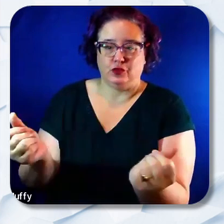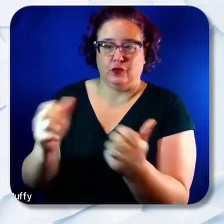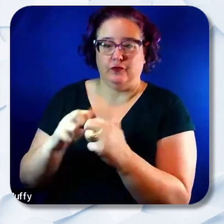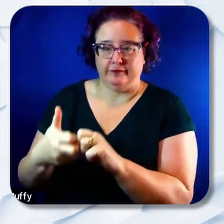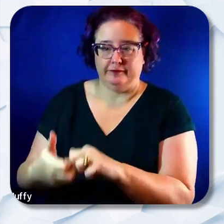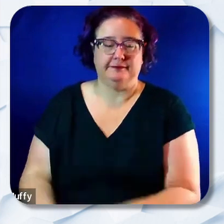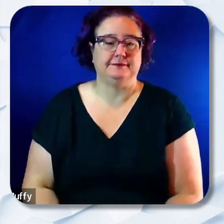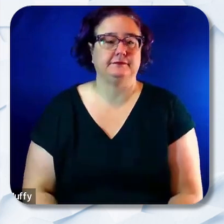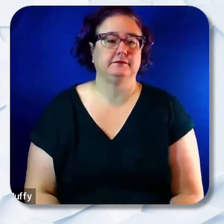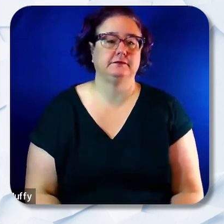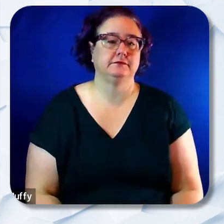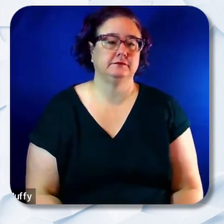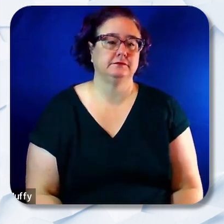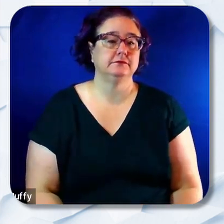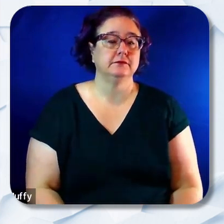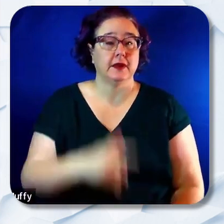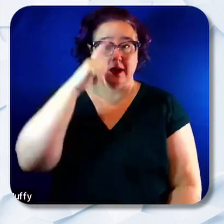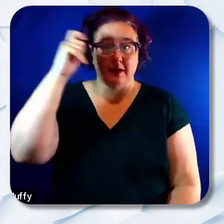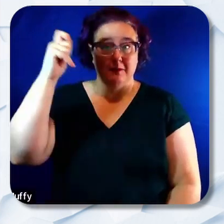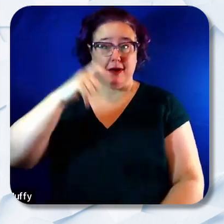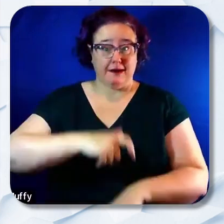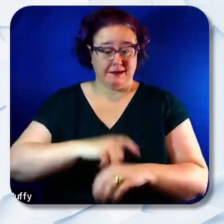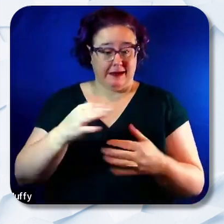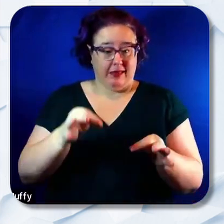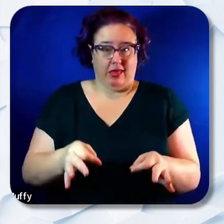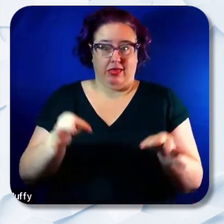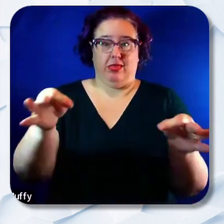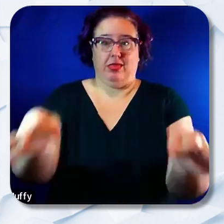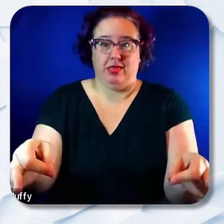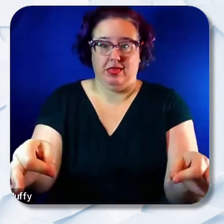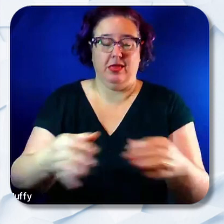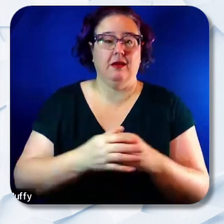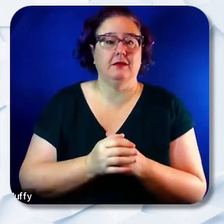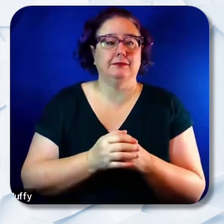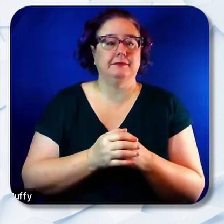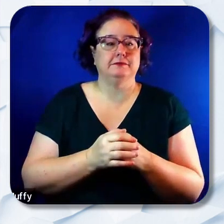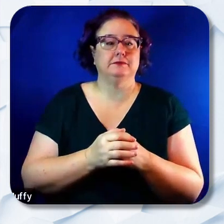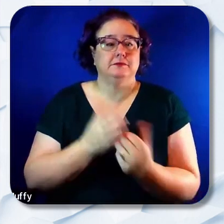Since the deadline was moved to March 31st, 2023, evidence must be provided and should